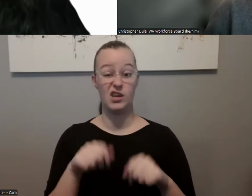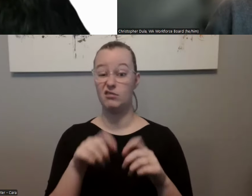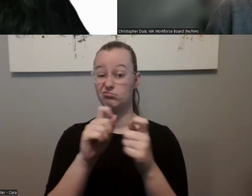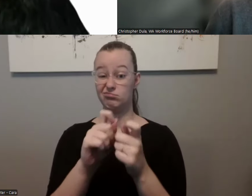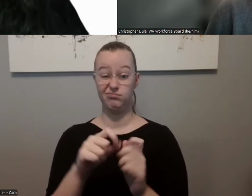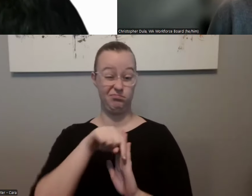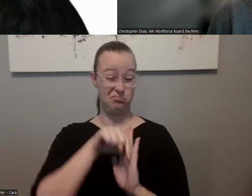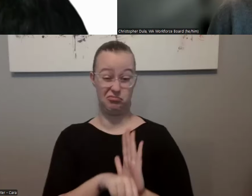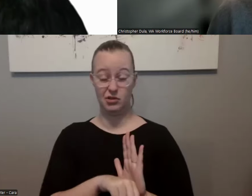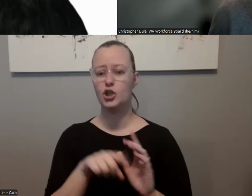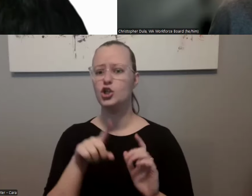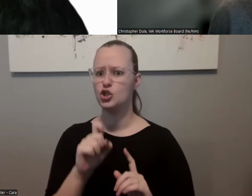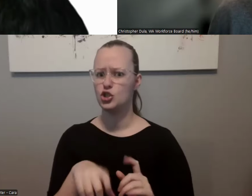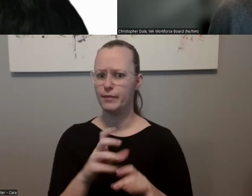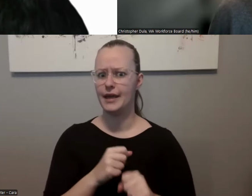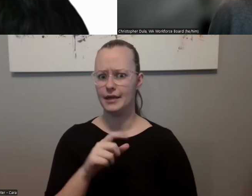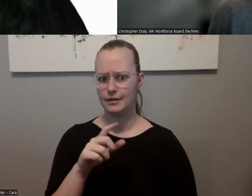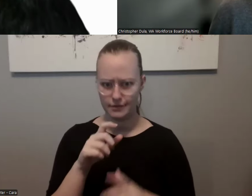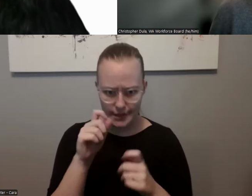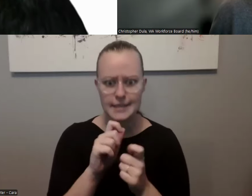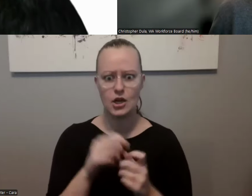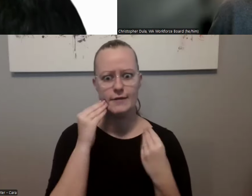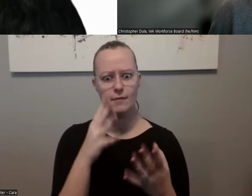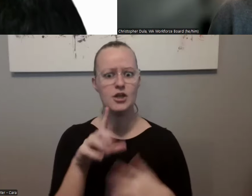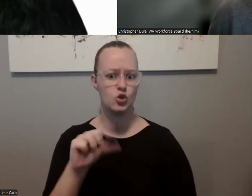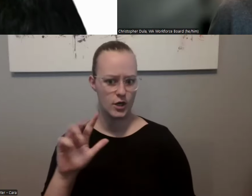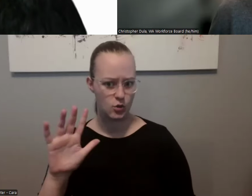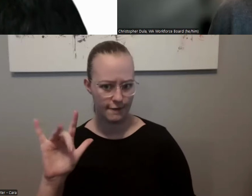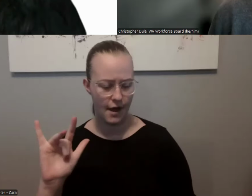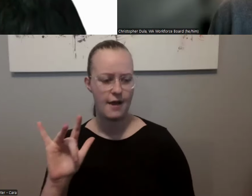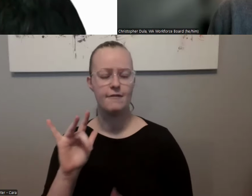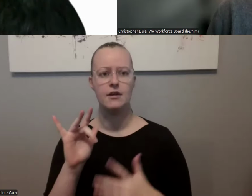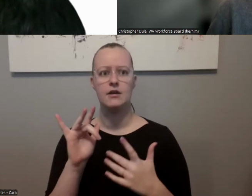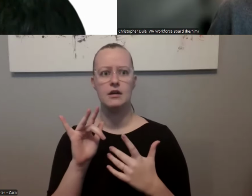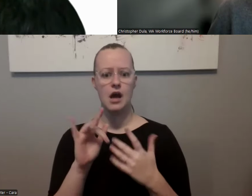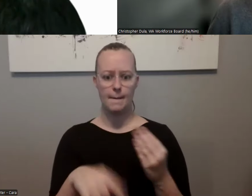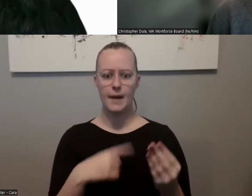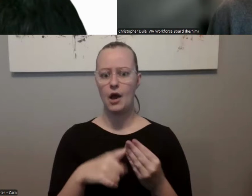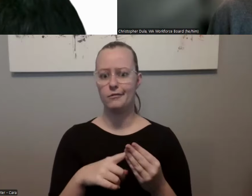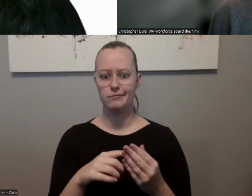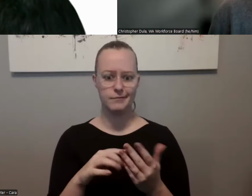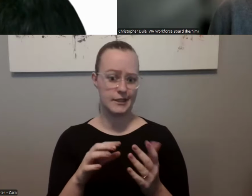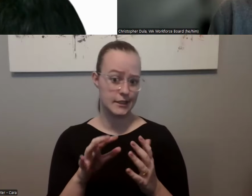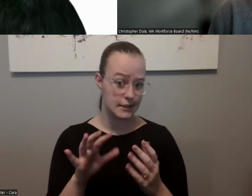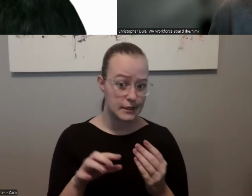We should be getting 2025 very detailed information as to specific counts of workers,